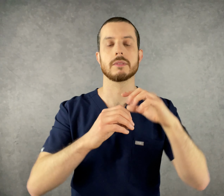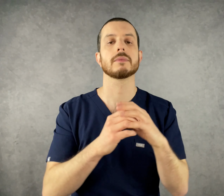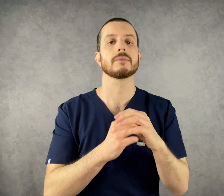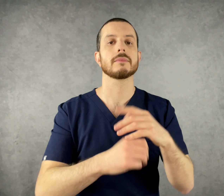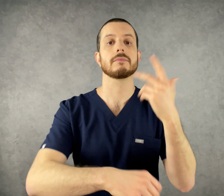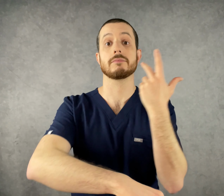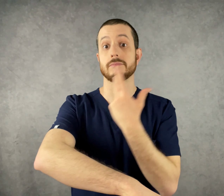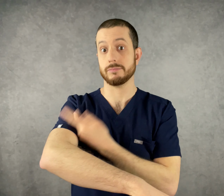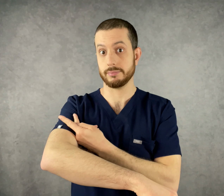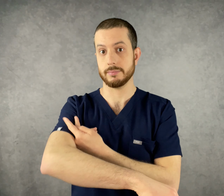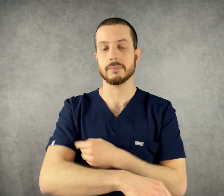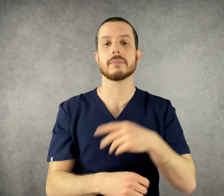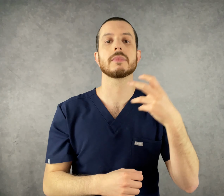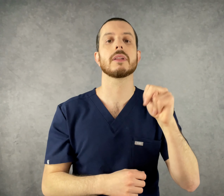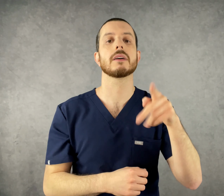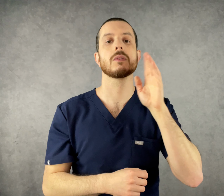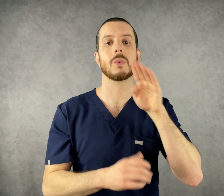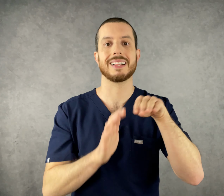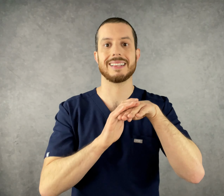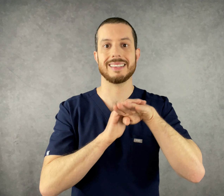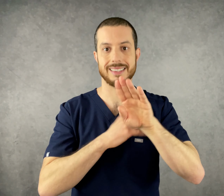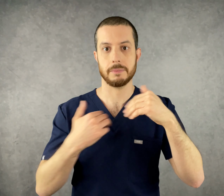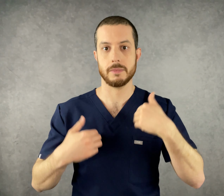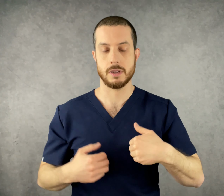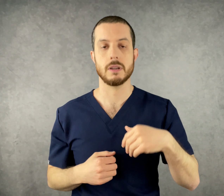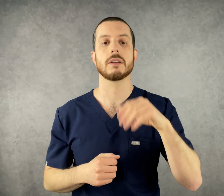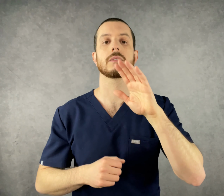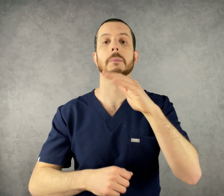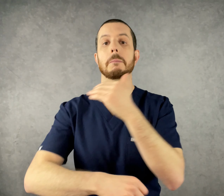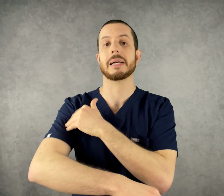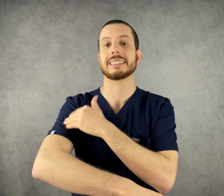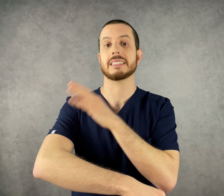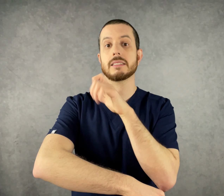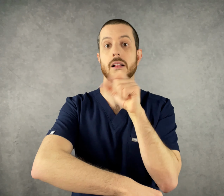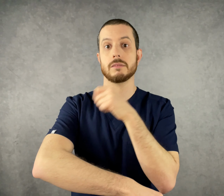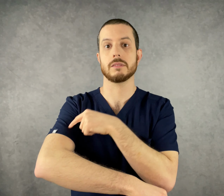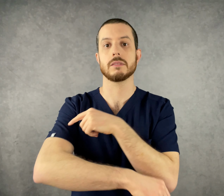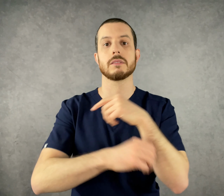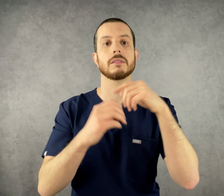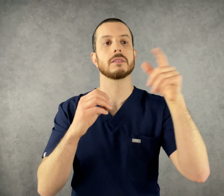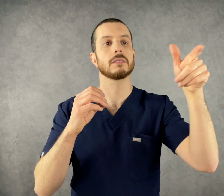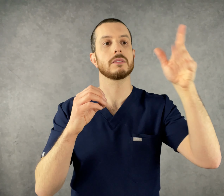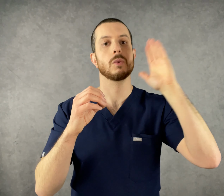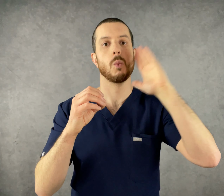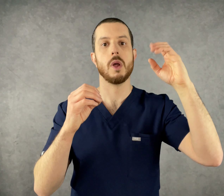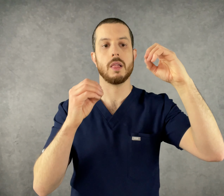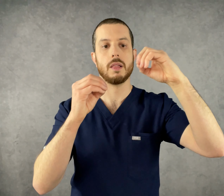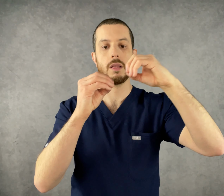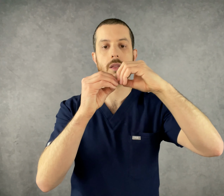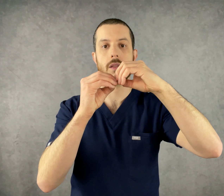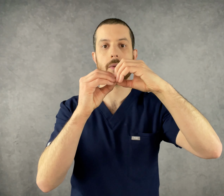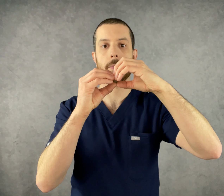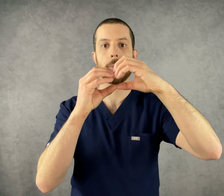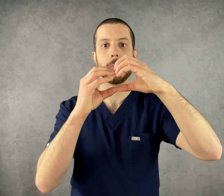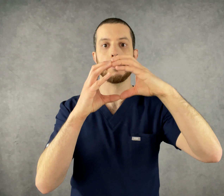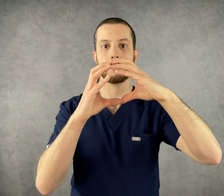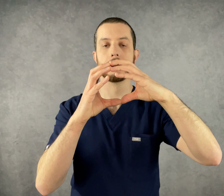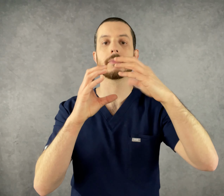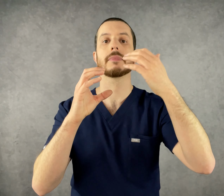When it is injected into your arm and enters your body, the fat bubble will basically fuse with muscle cells in your arm.